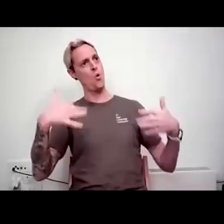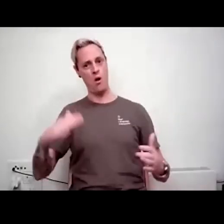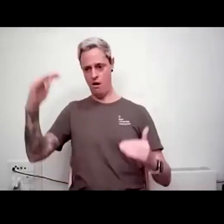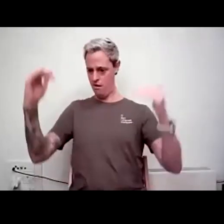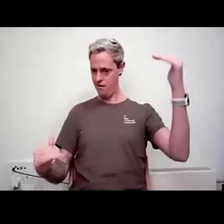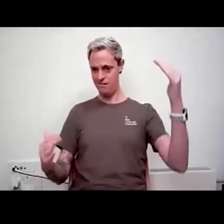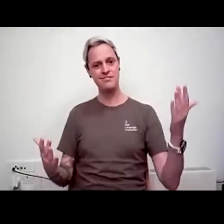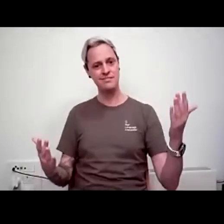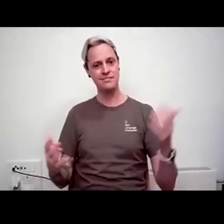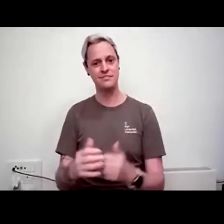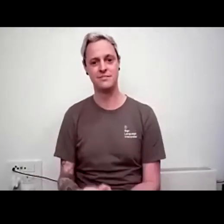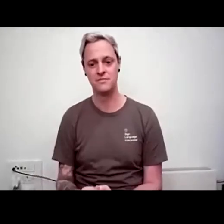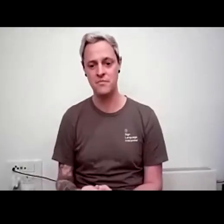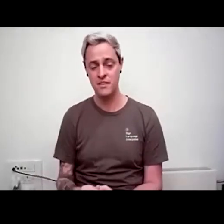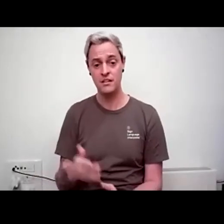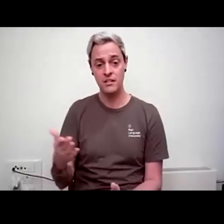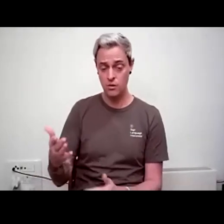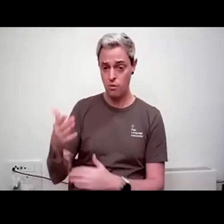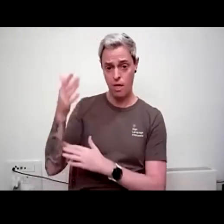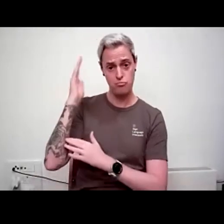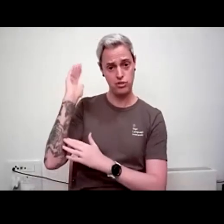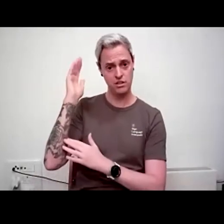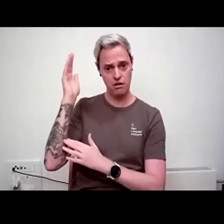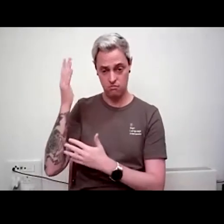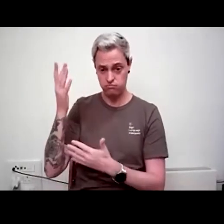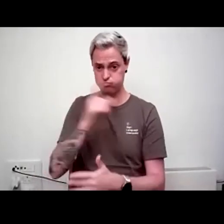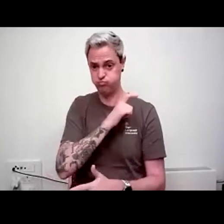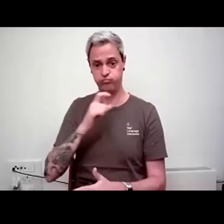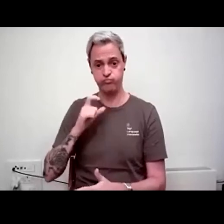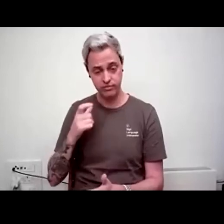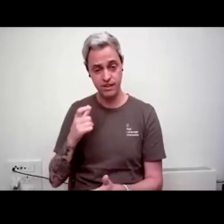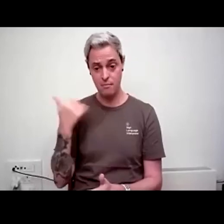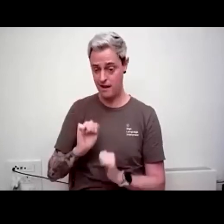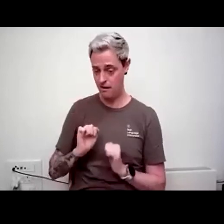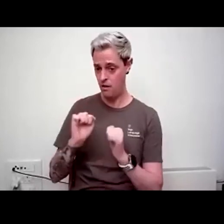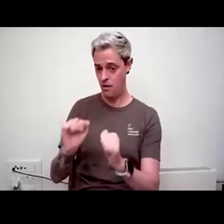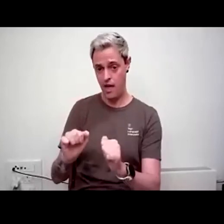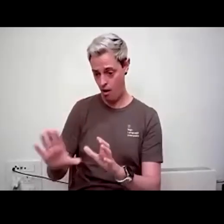The preacher is highly sensitive to Paul’s agenda even granting beggars their own embodied “proclamation”